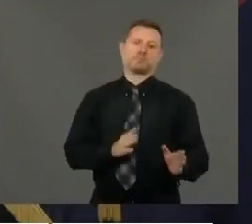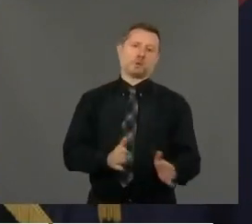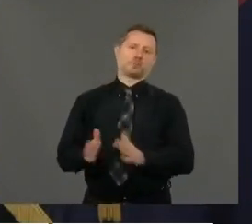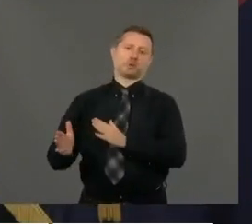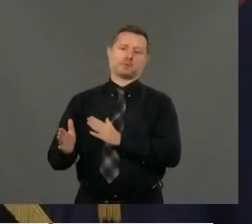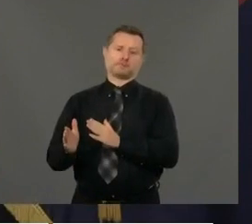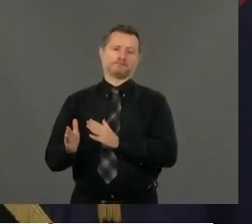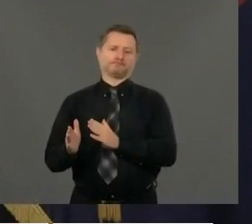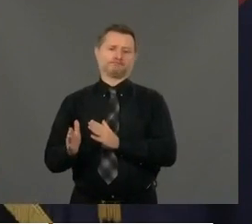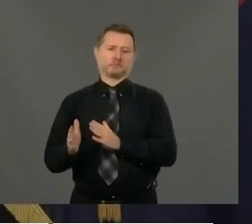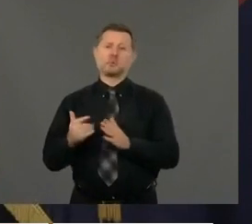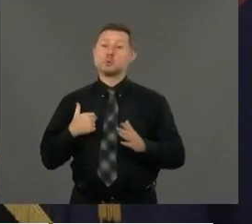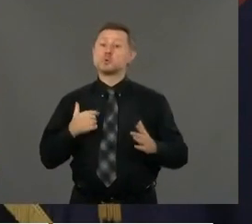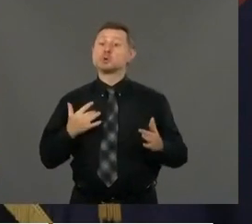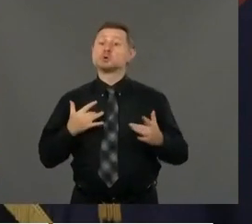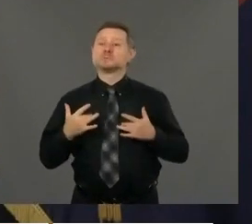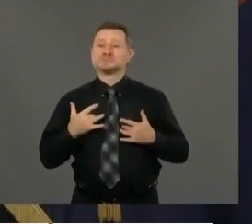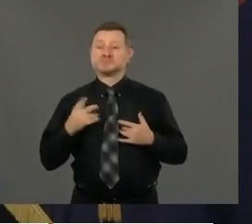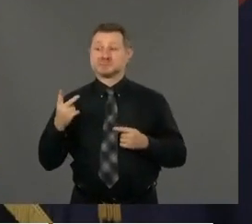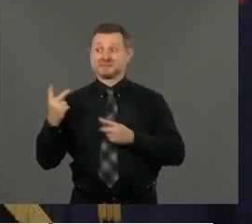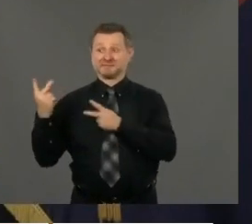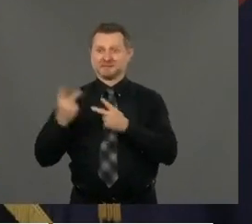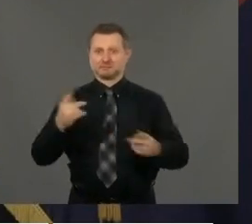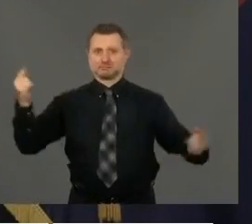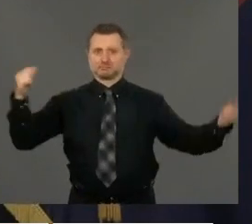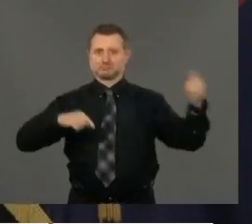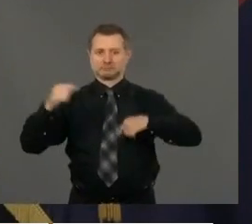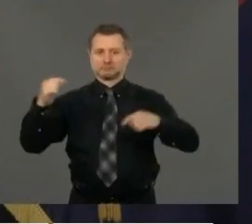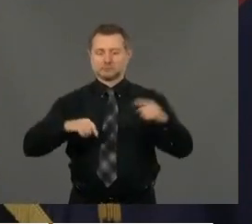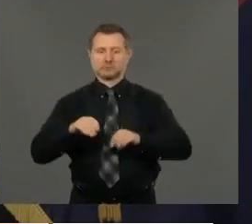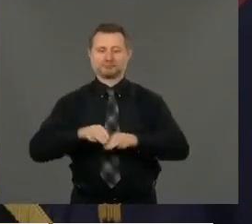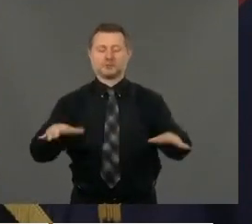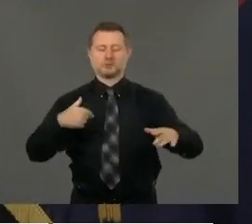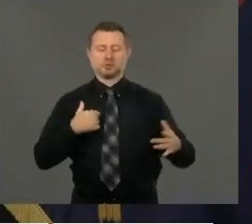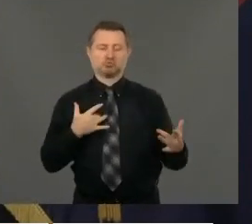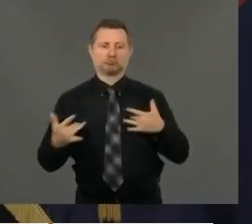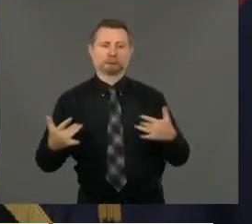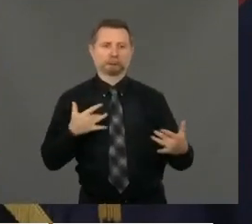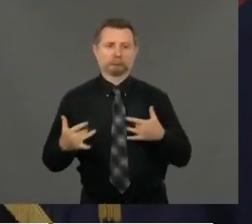NEXT ISSUE THAT COULD DROP, I